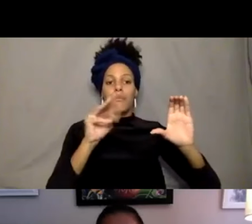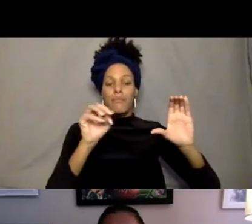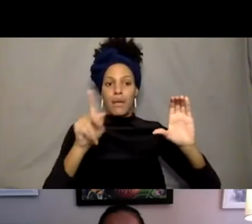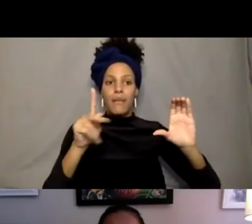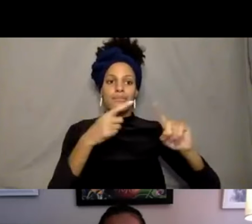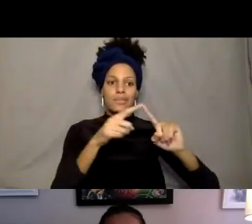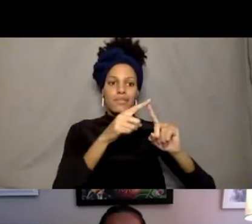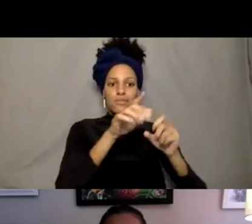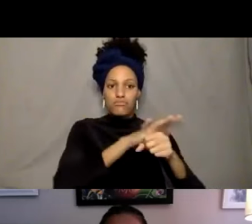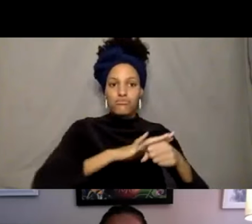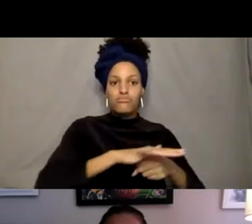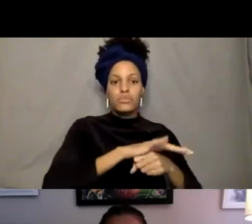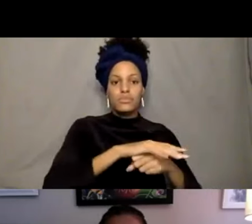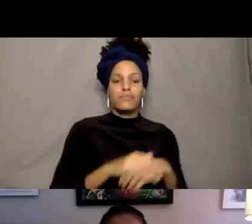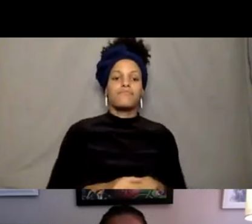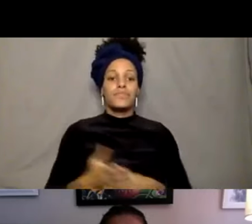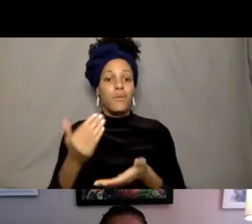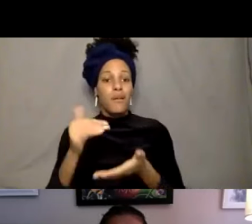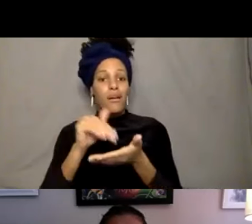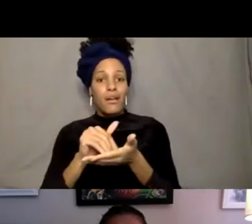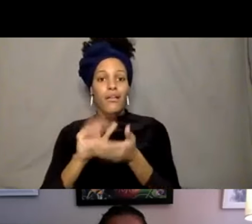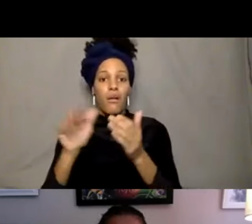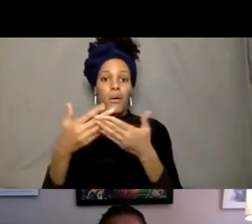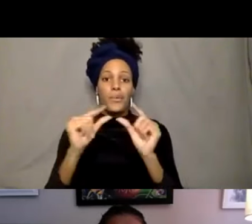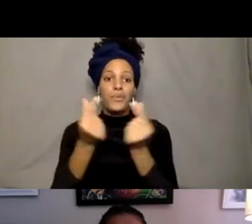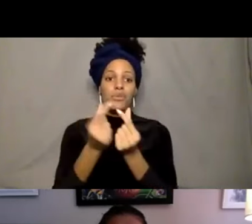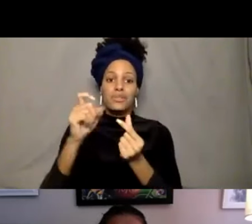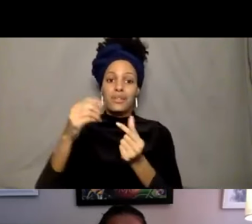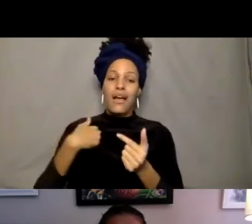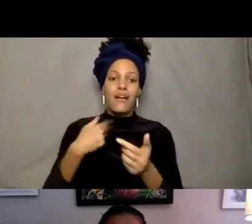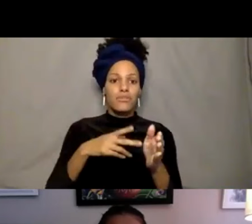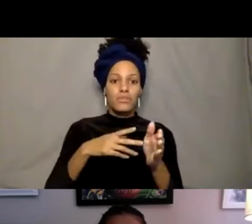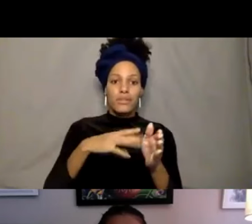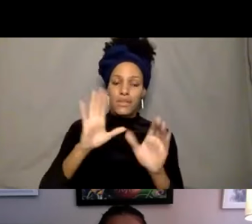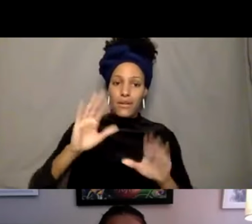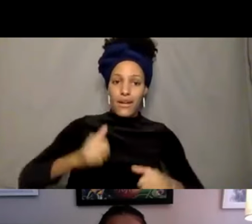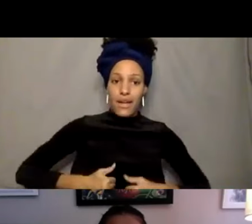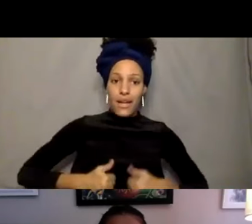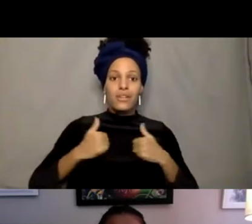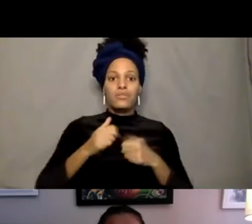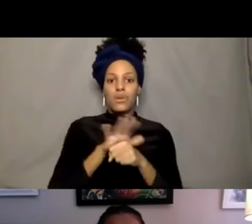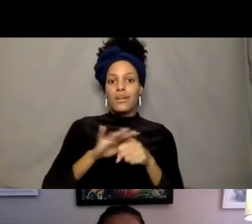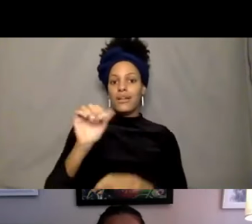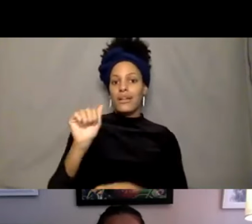a group must have its primary address located in a Anoka, Carver, Dakota, Hennepin, Ramsey,